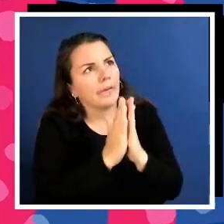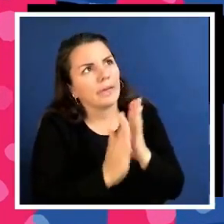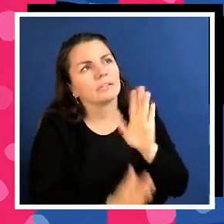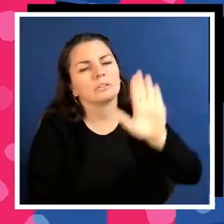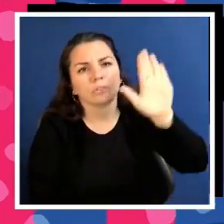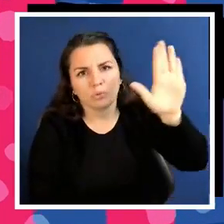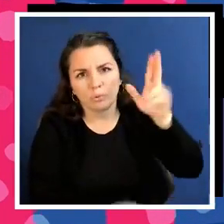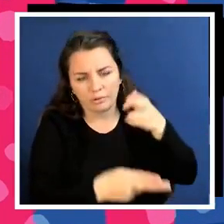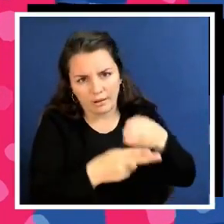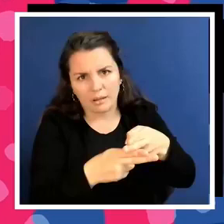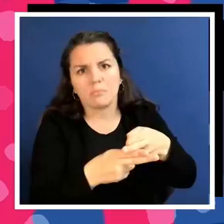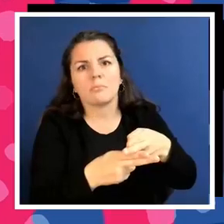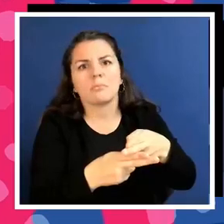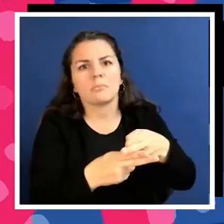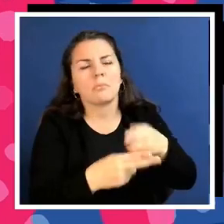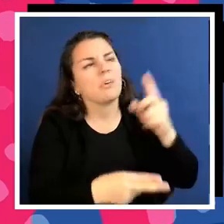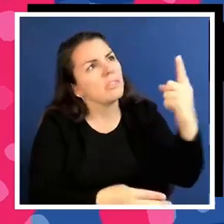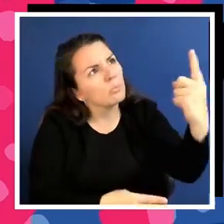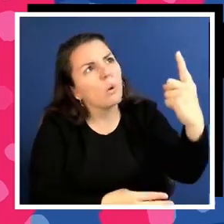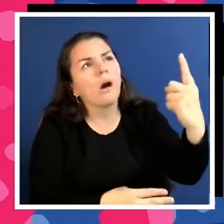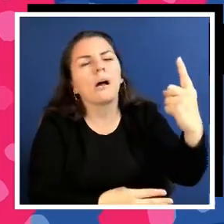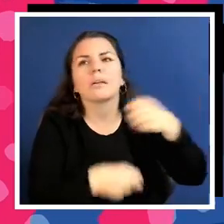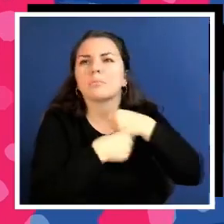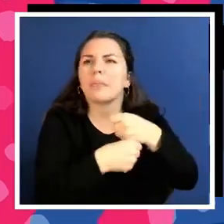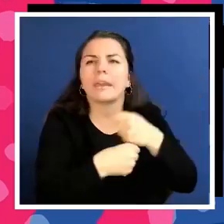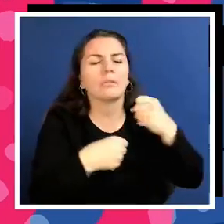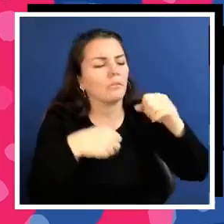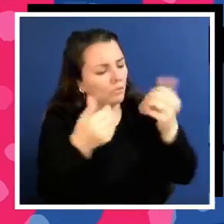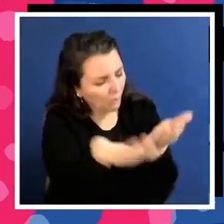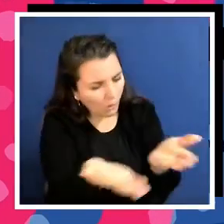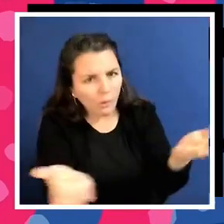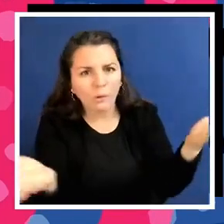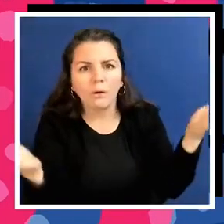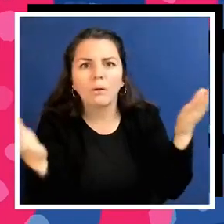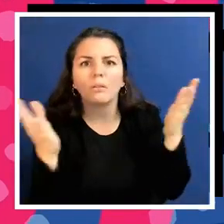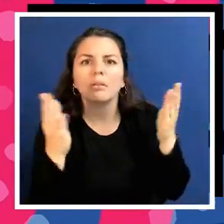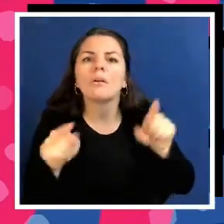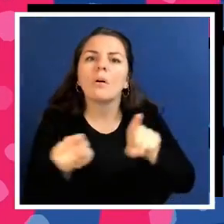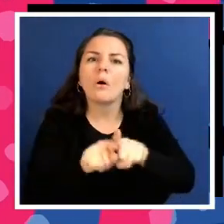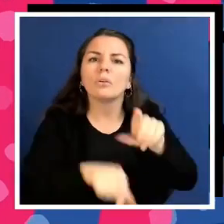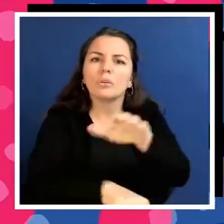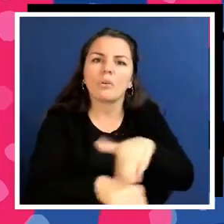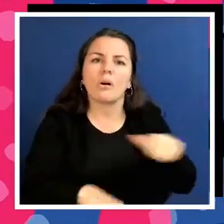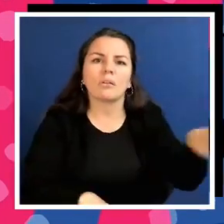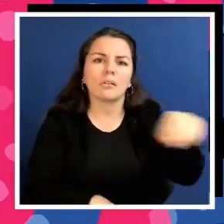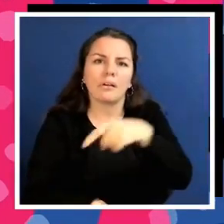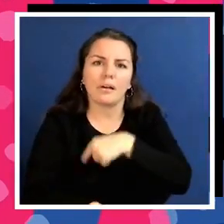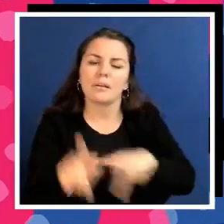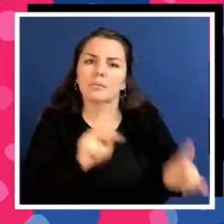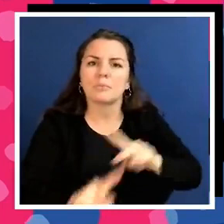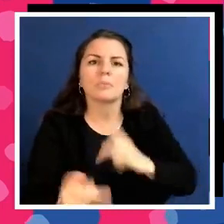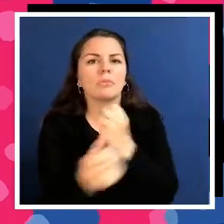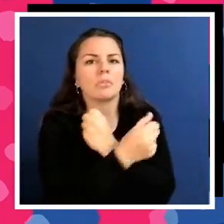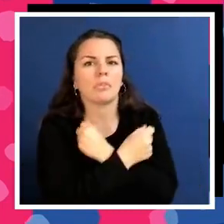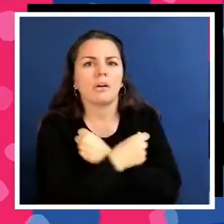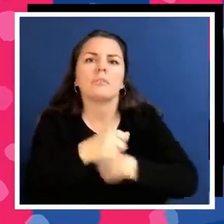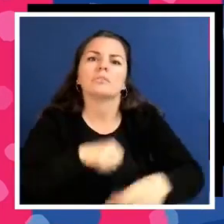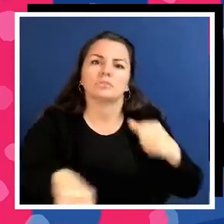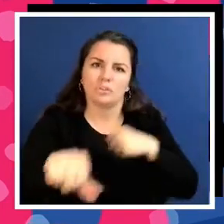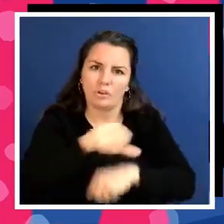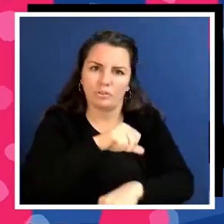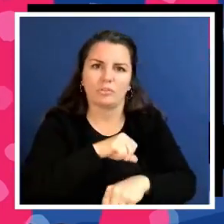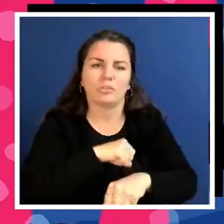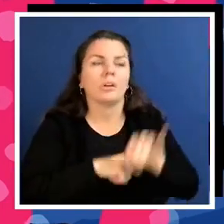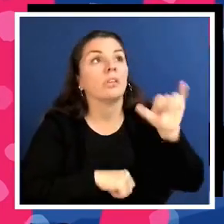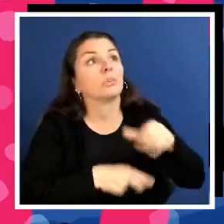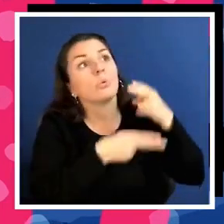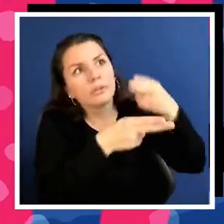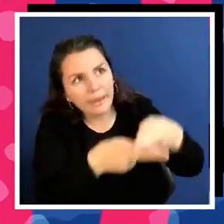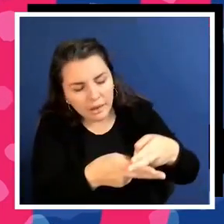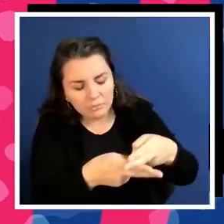WE PRAY THIS IN A POWERFUL NAME